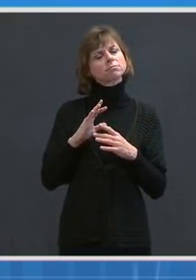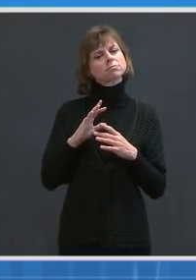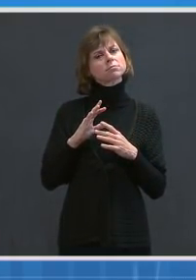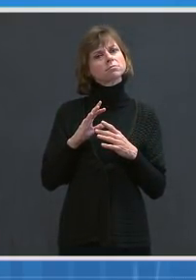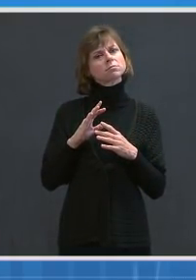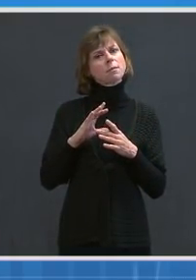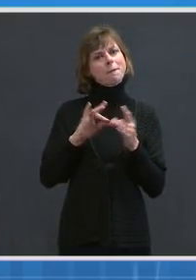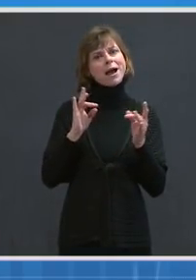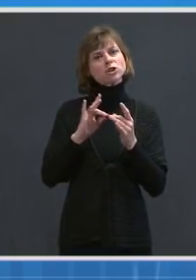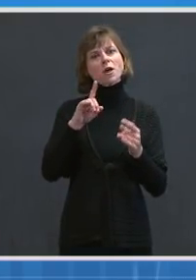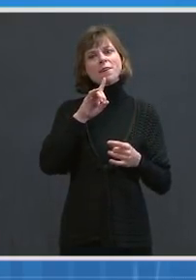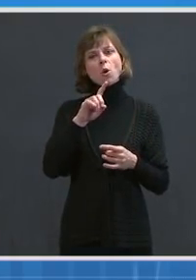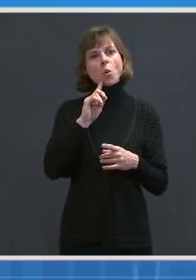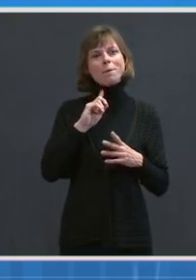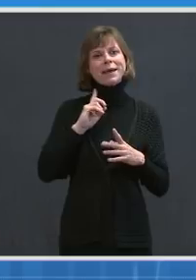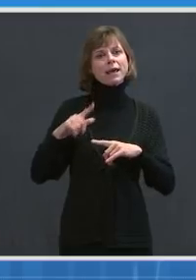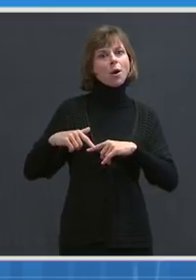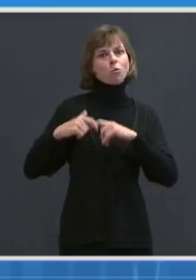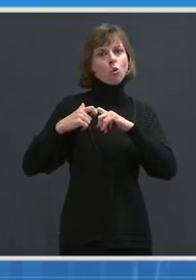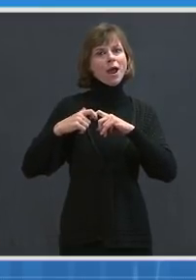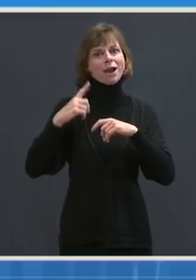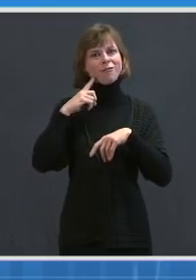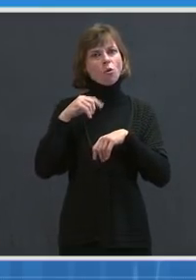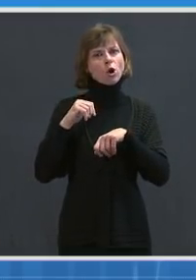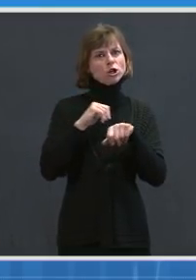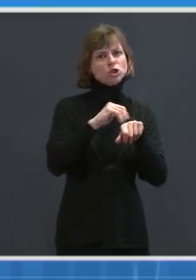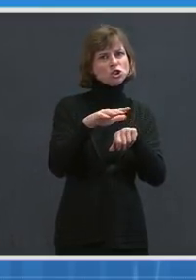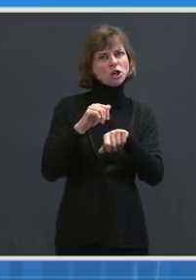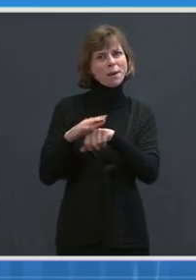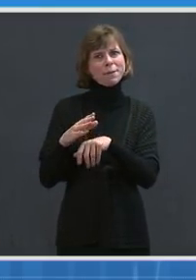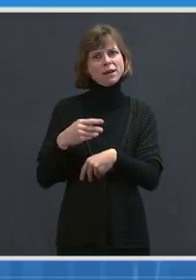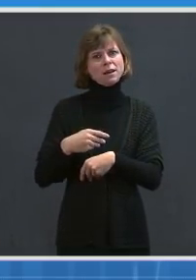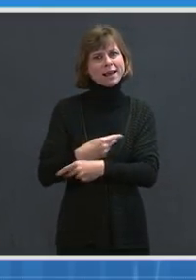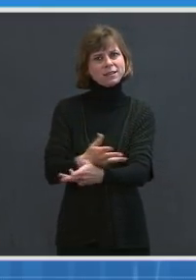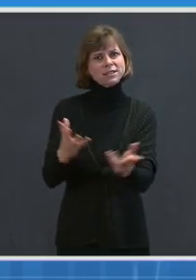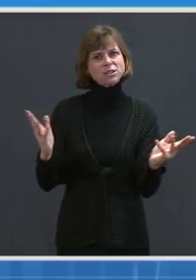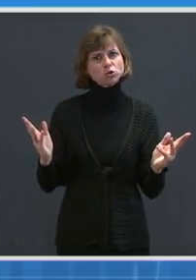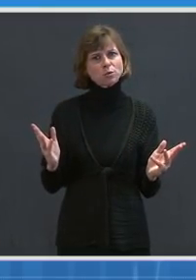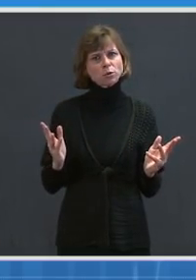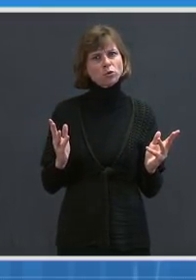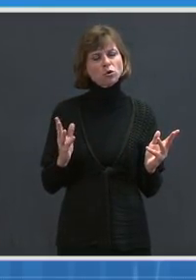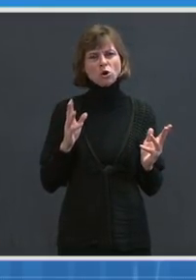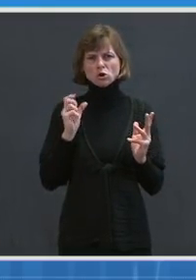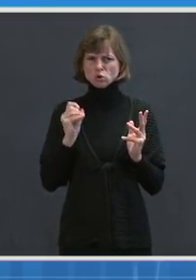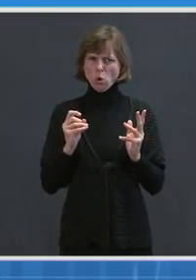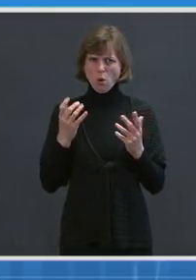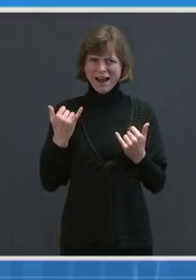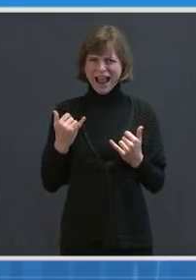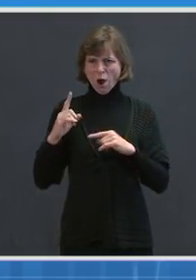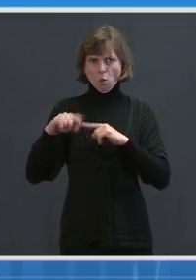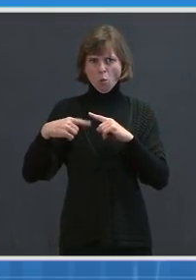as far as the shipment and distribution of that. So what are you doing to prepare for the coming lull in the J&J supply?